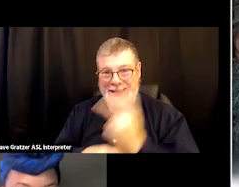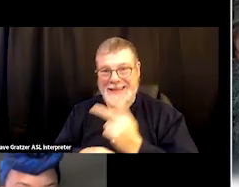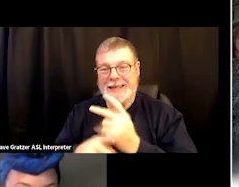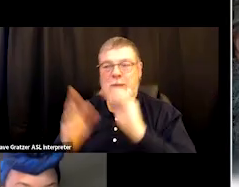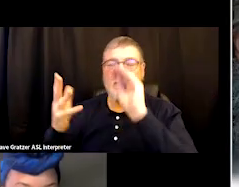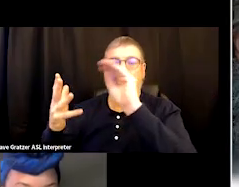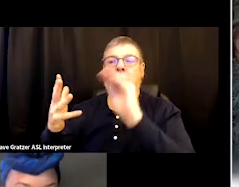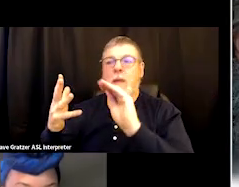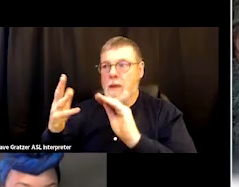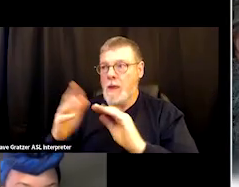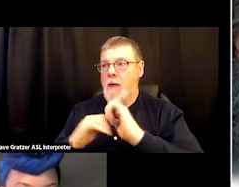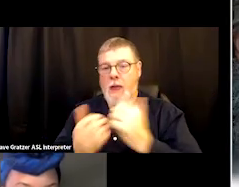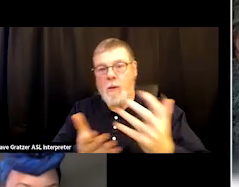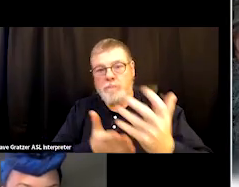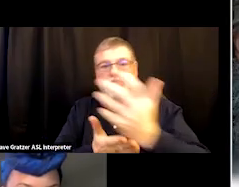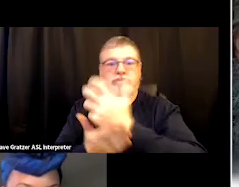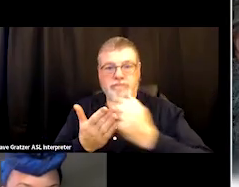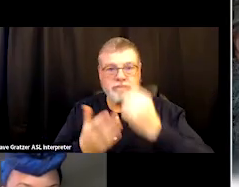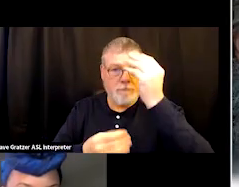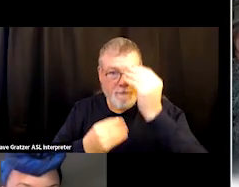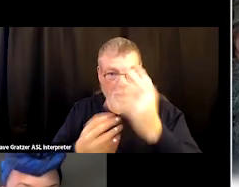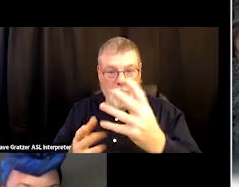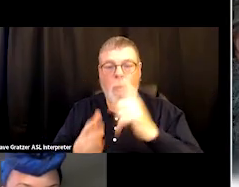of how you're gonna gather information and what you need to focus on.